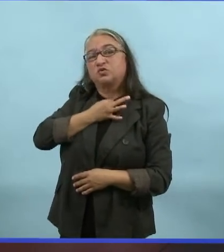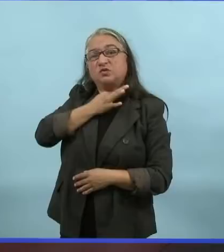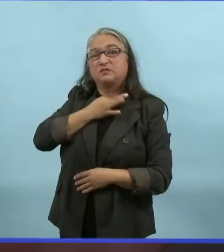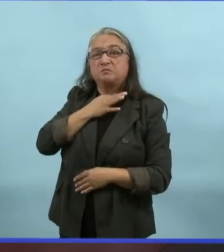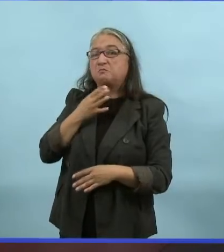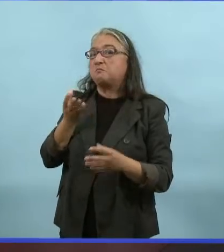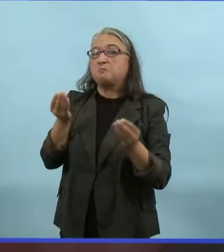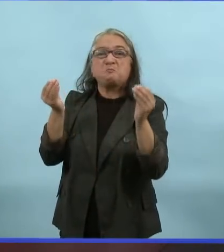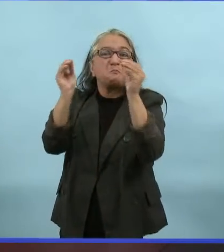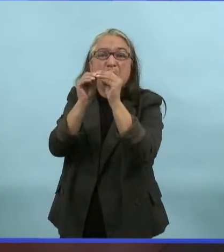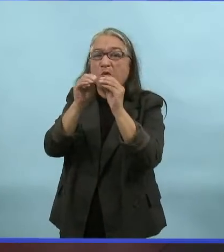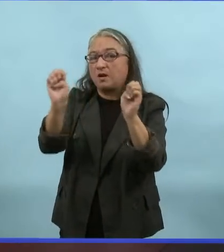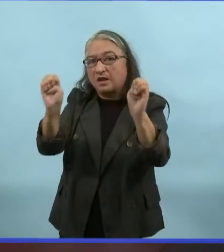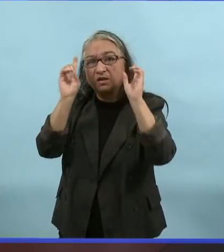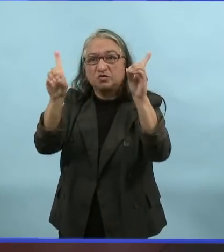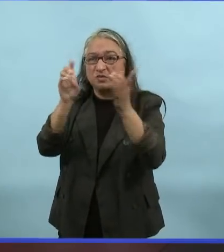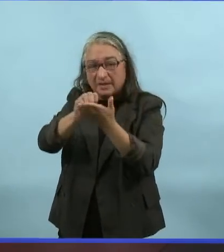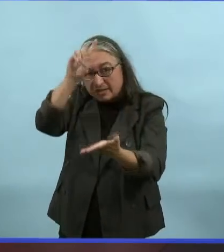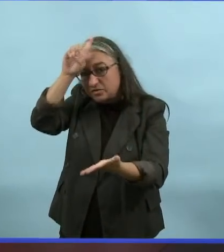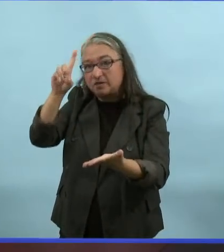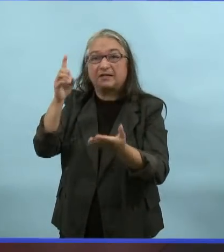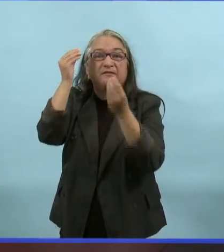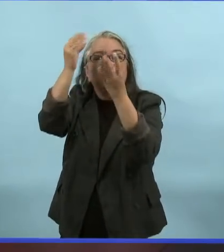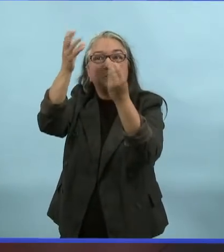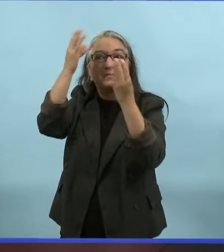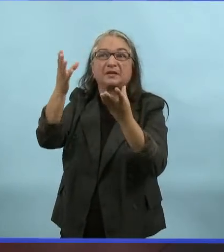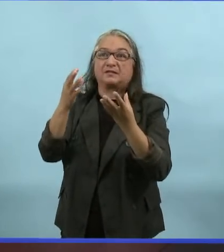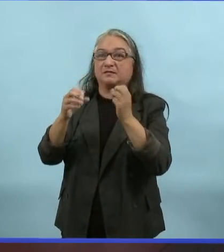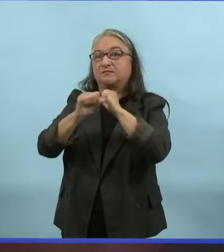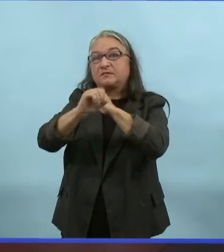are you feeling at this point that those campaigns are gaining traction or do you feel like you guys